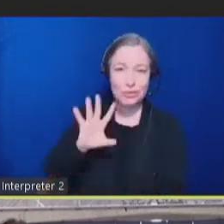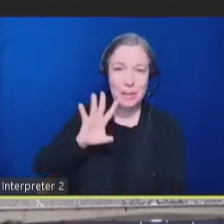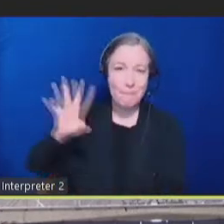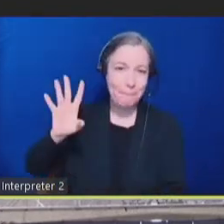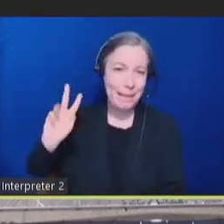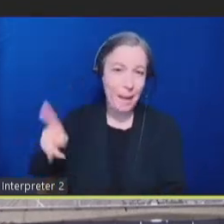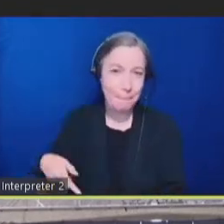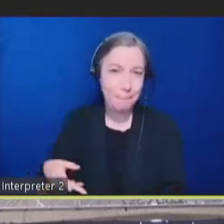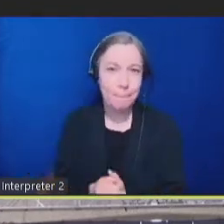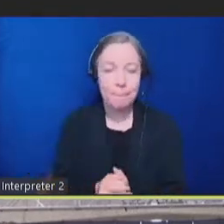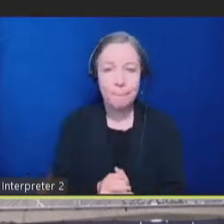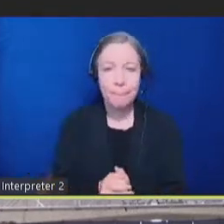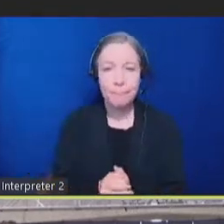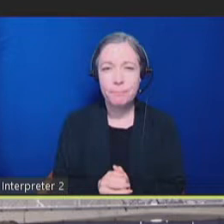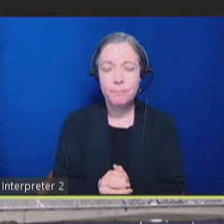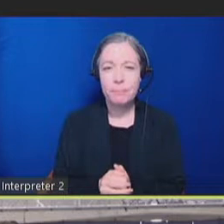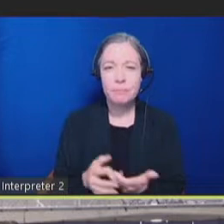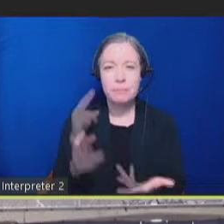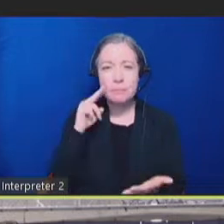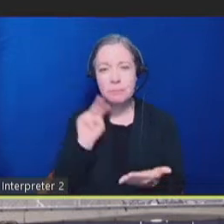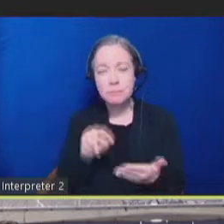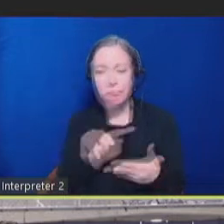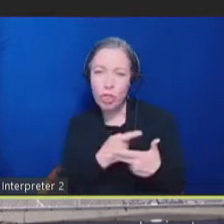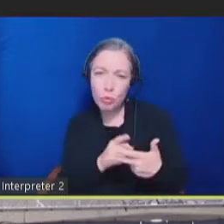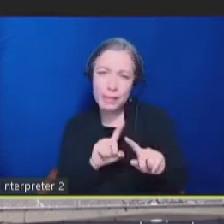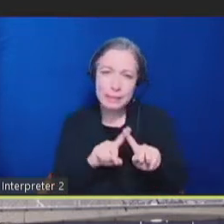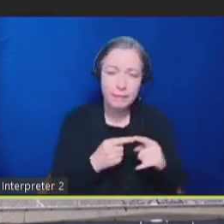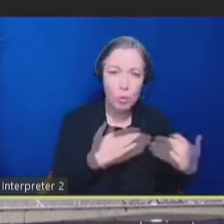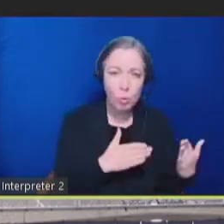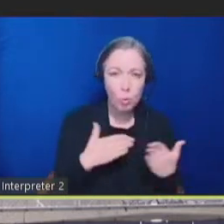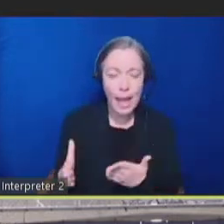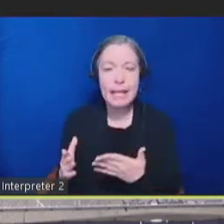ways we've turned to trusted messengers to engage communities around vaccination.